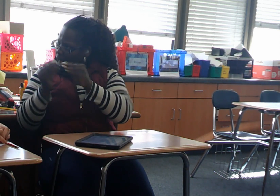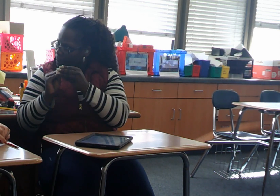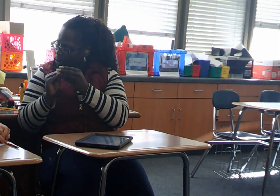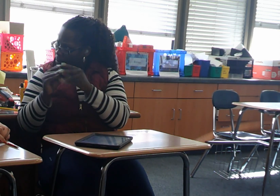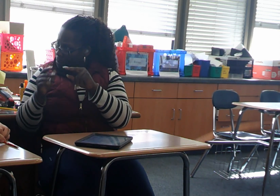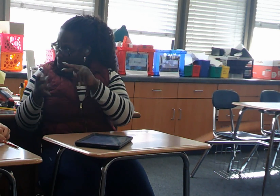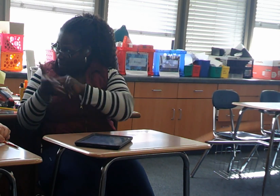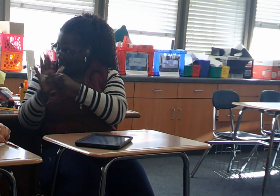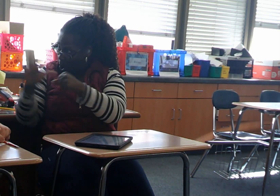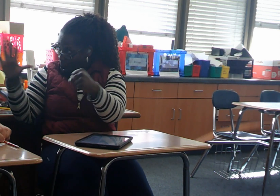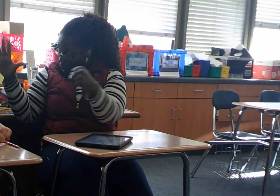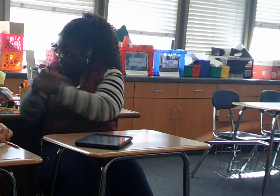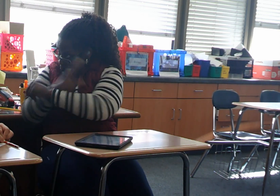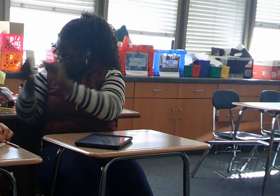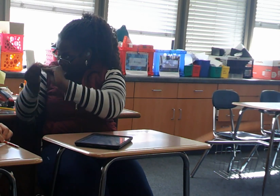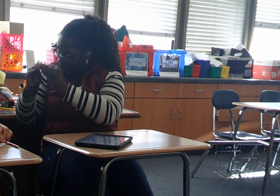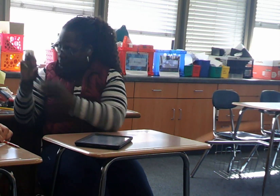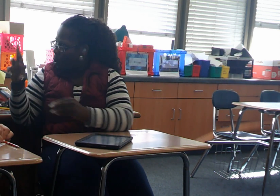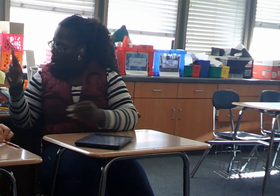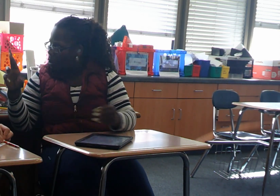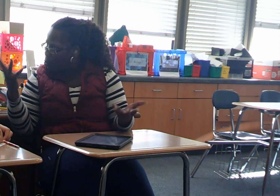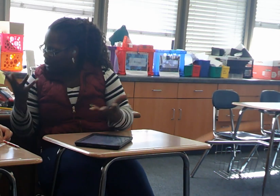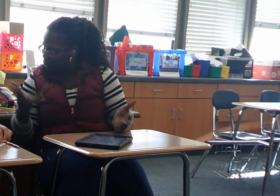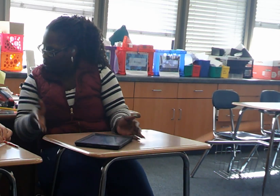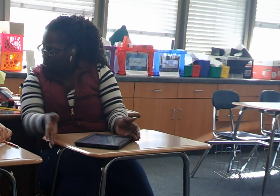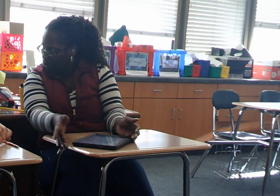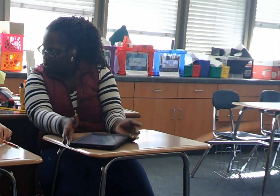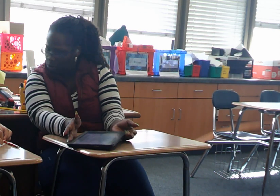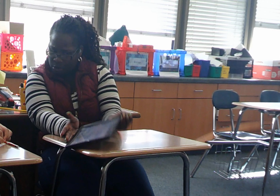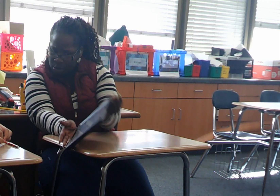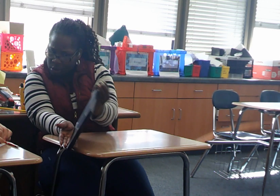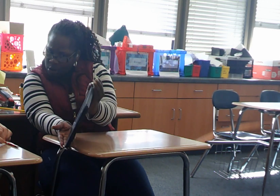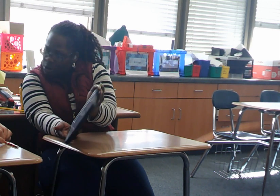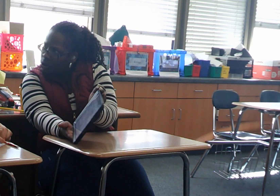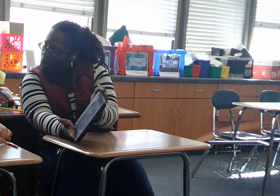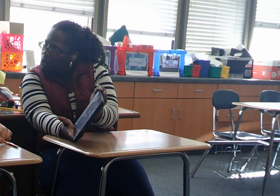Add up the number. Does it have enough or what?